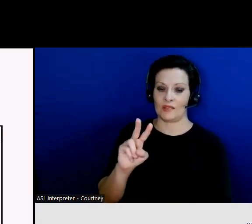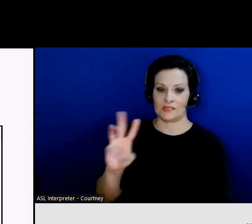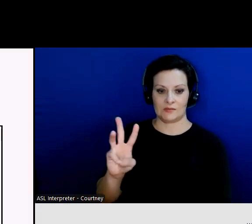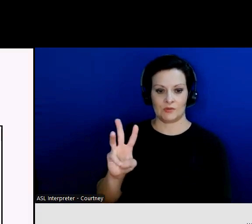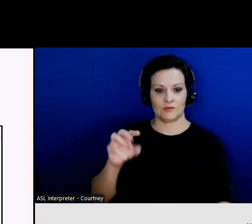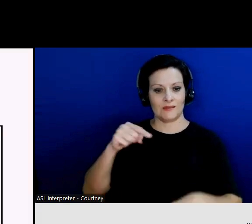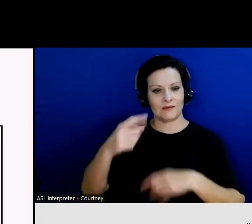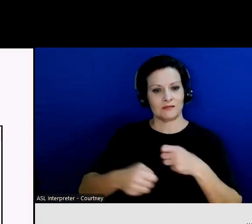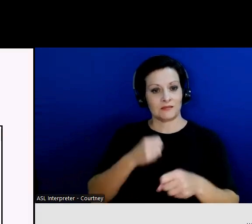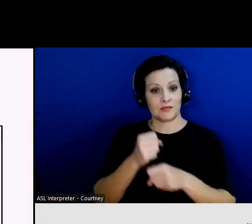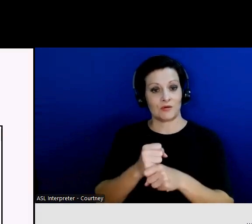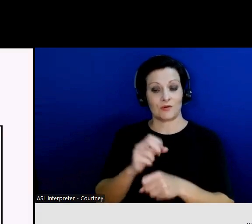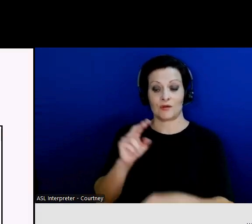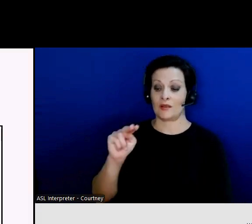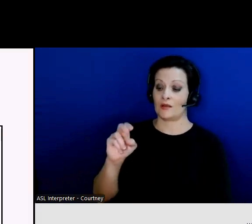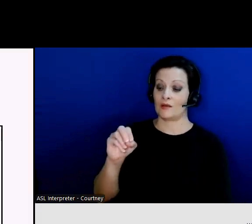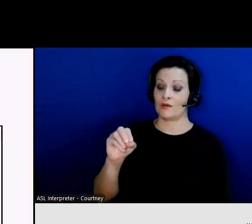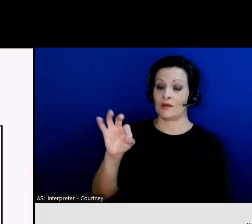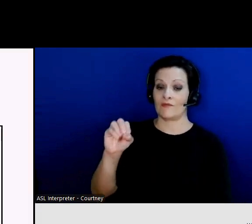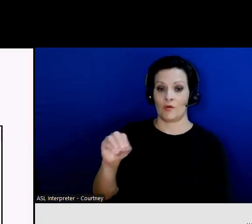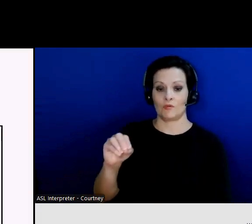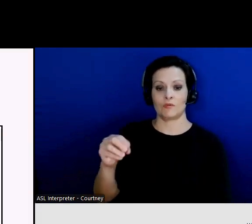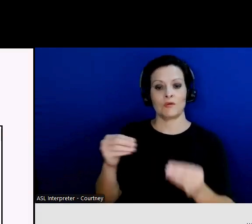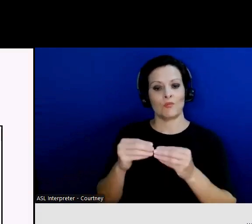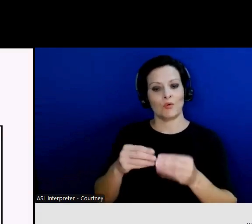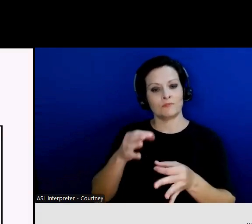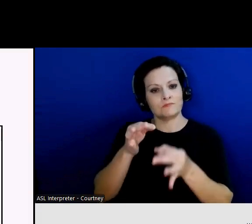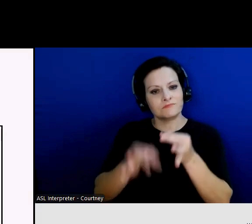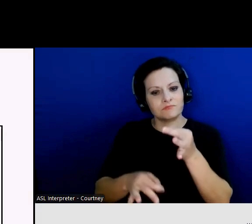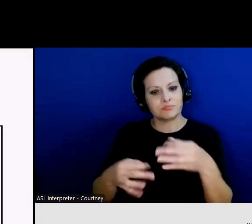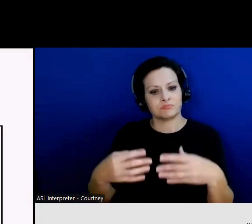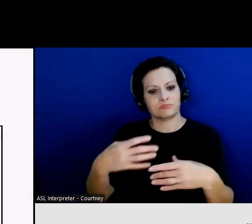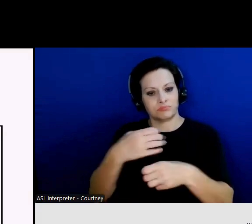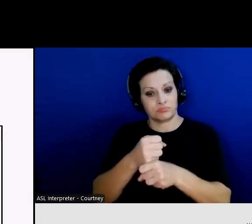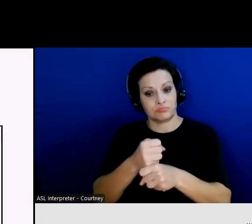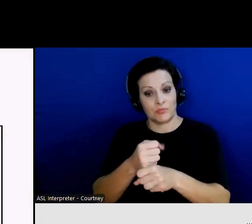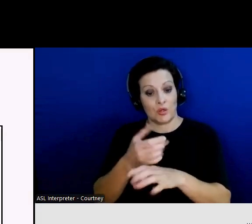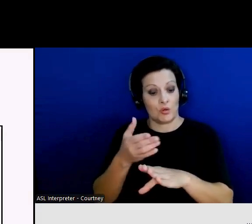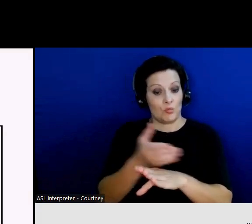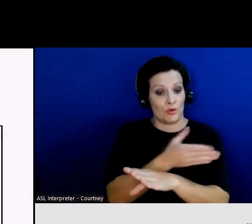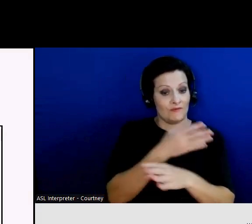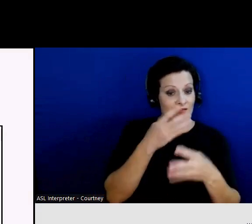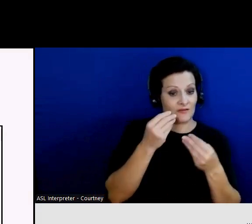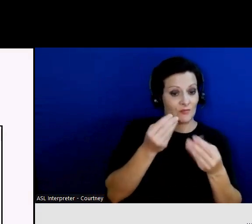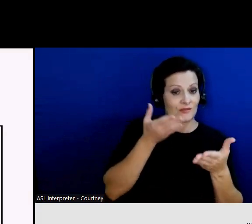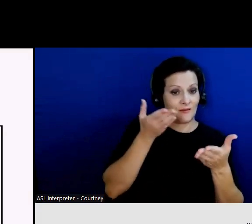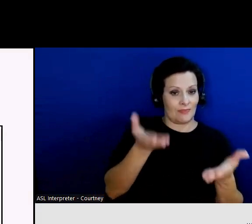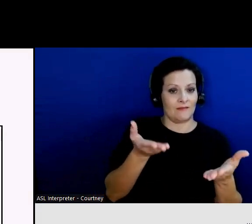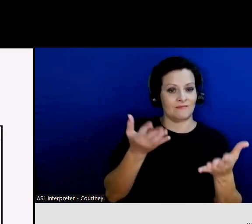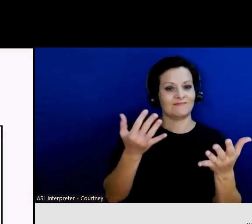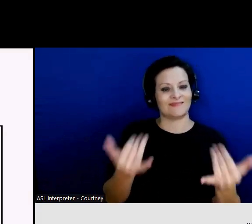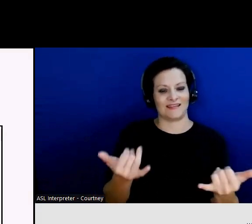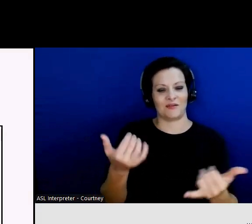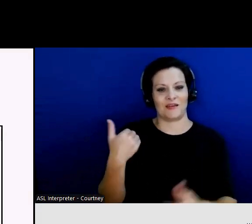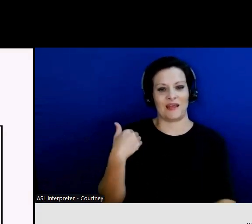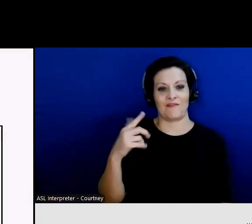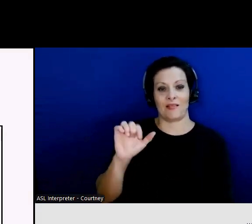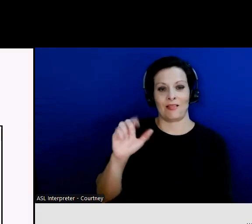and much of the information that was previously included in the NOFO is now available through links on our website.